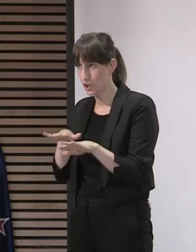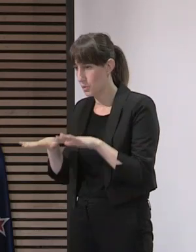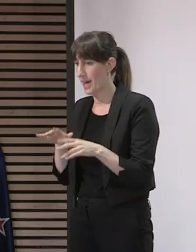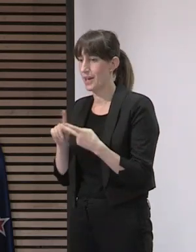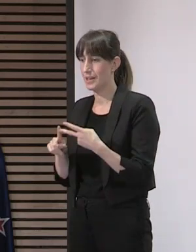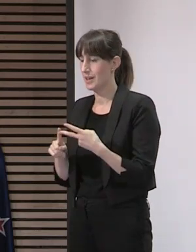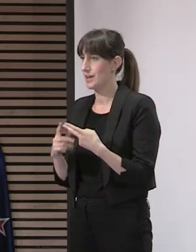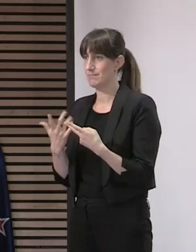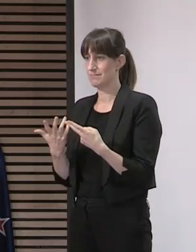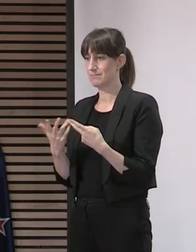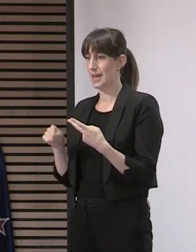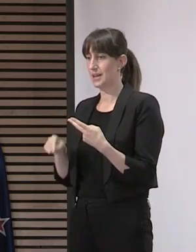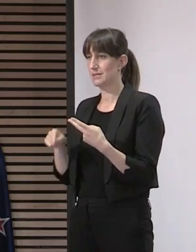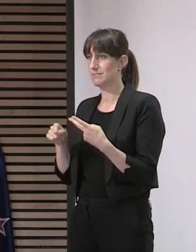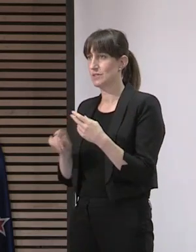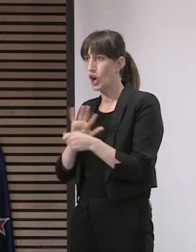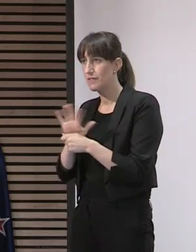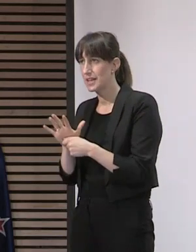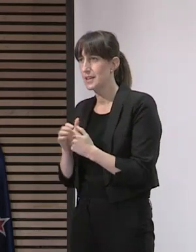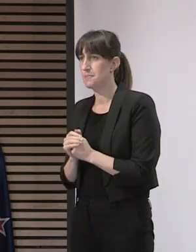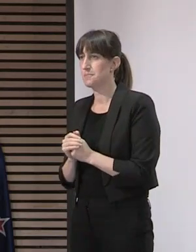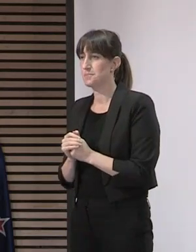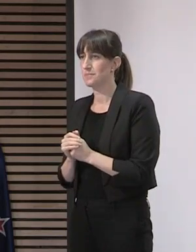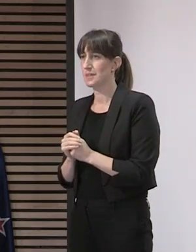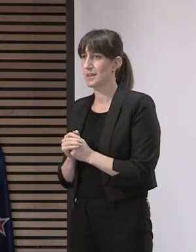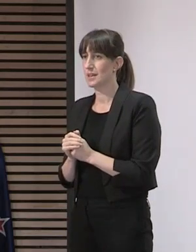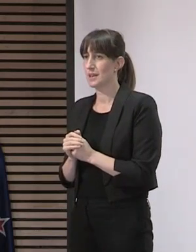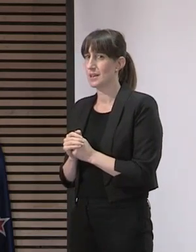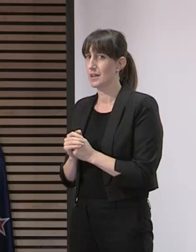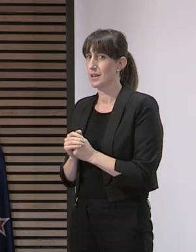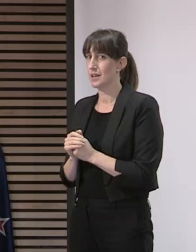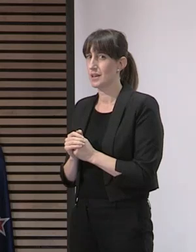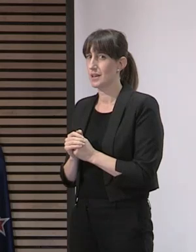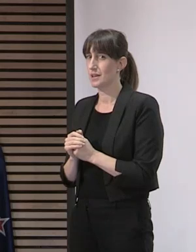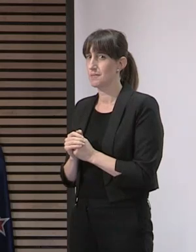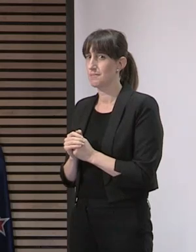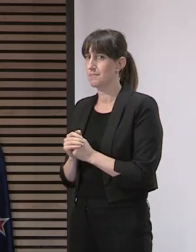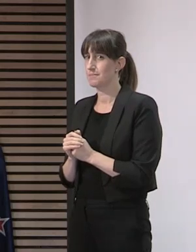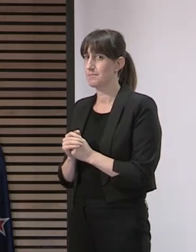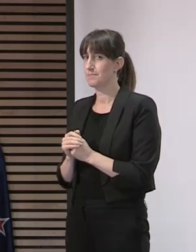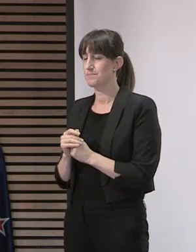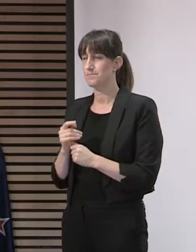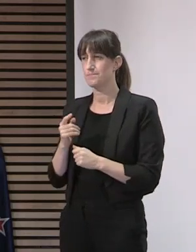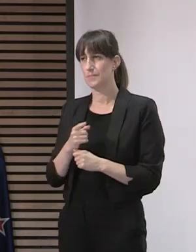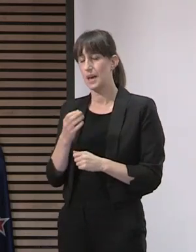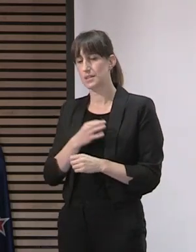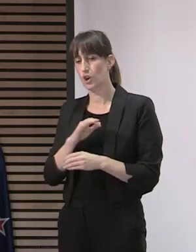to time. But I think, you know, the fact that we're back here again, I think, does mean there's something to look to